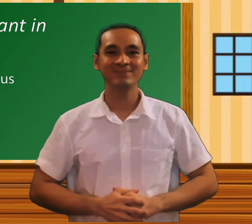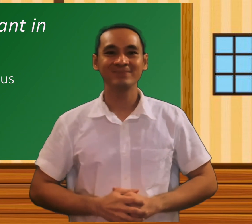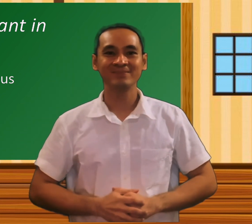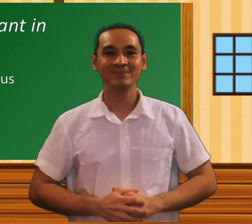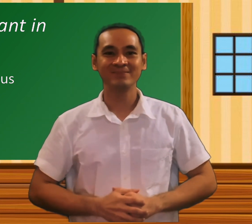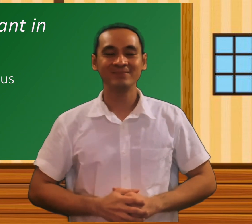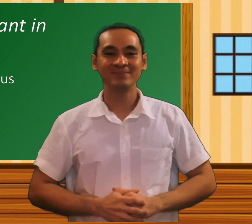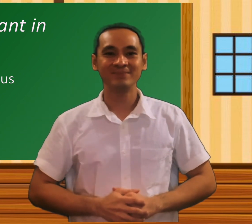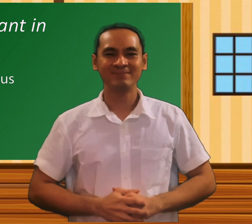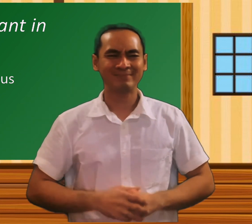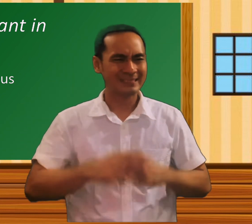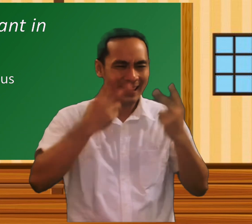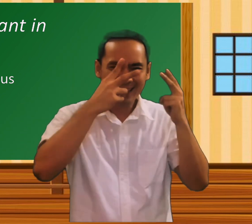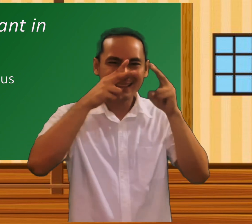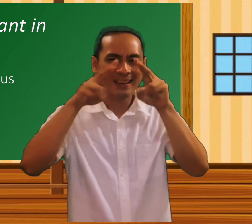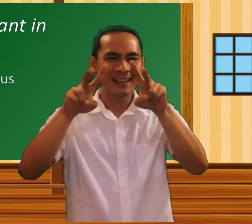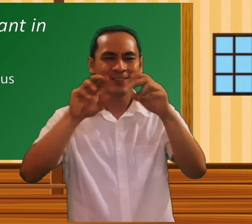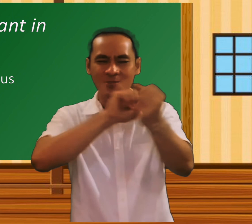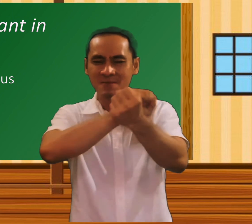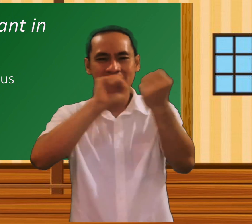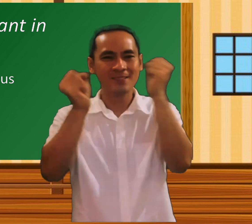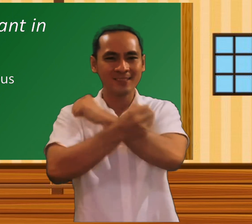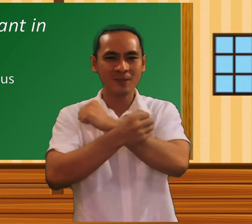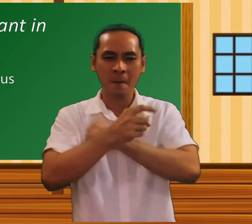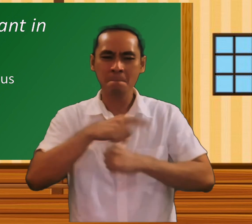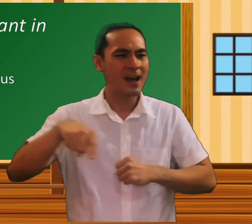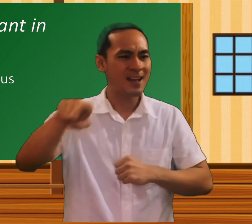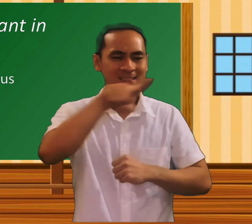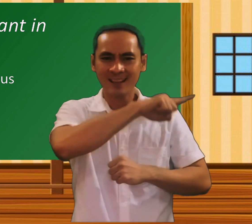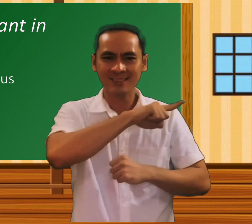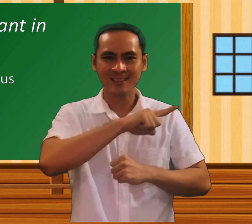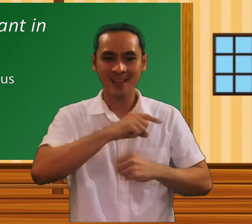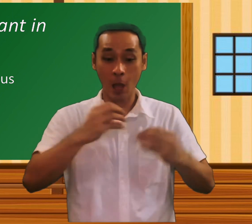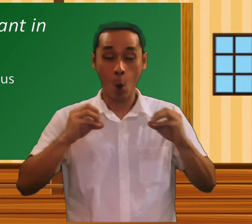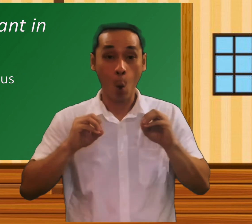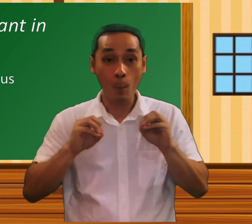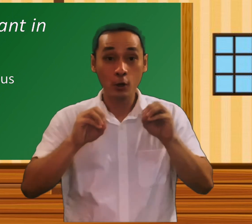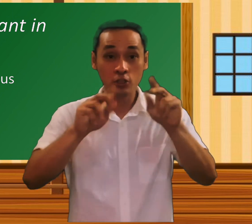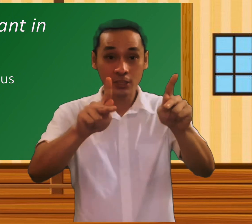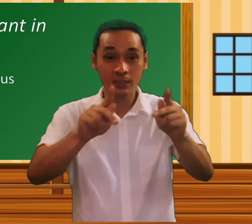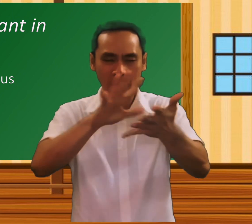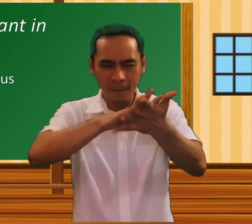we see these changes as an opportunity for us to learn new things